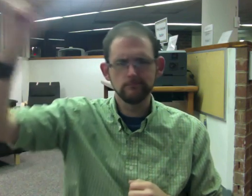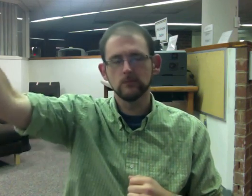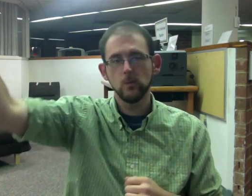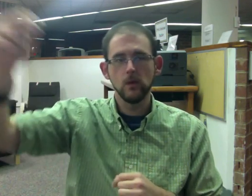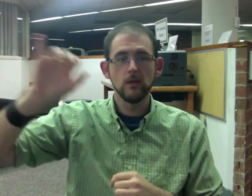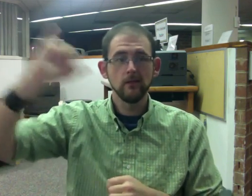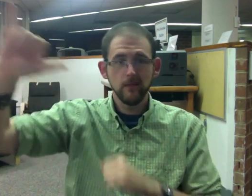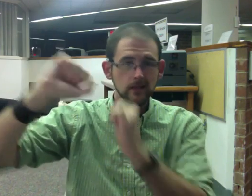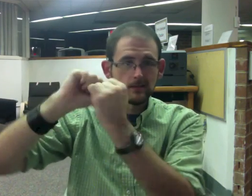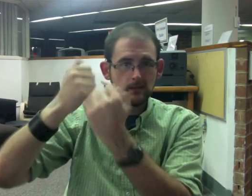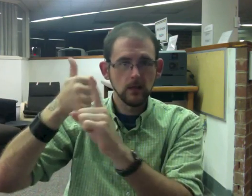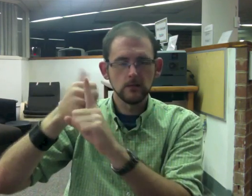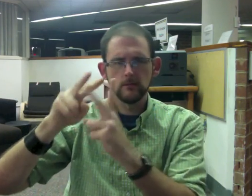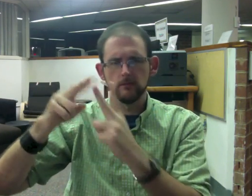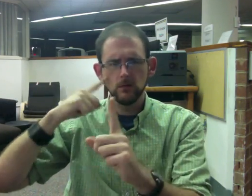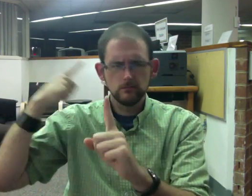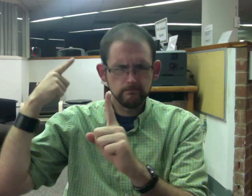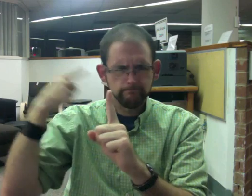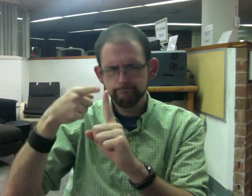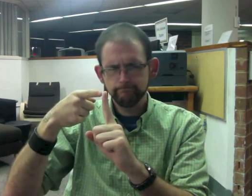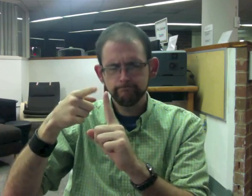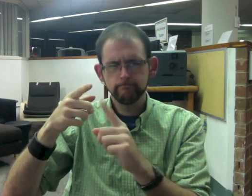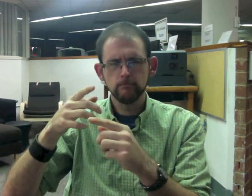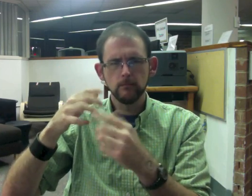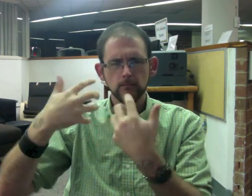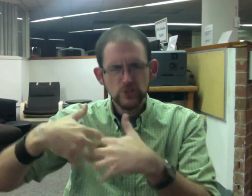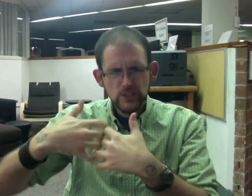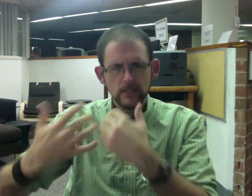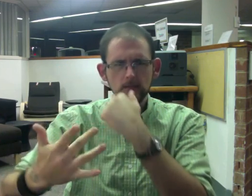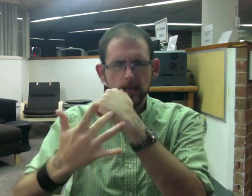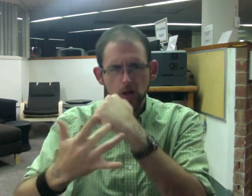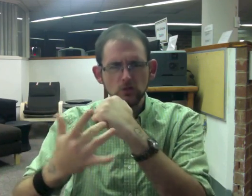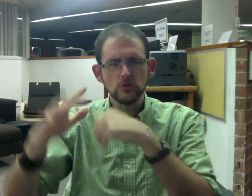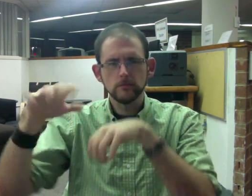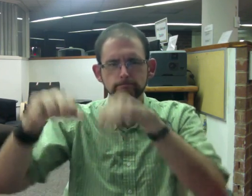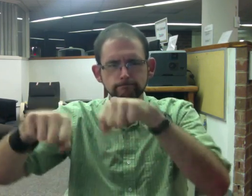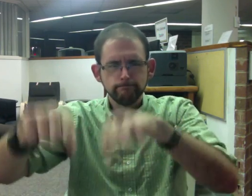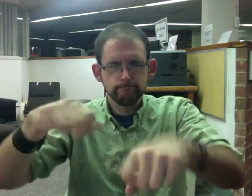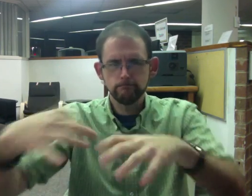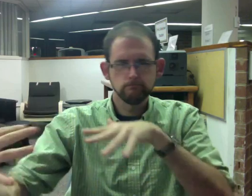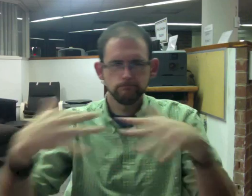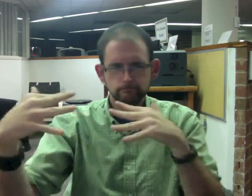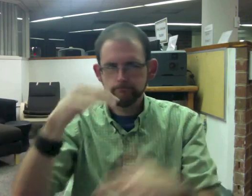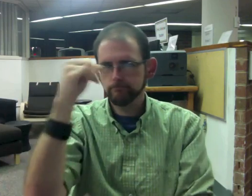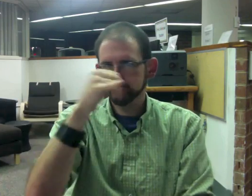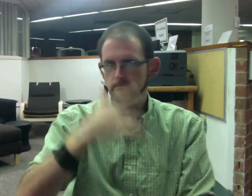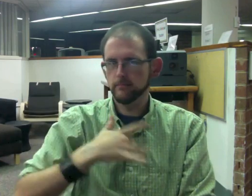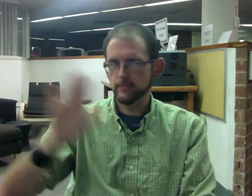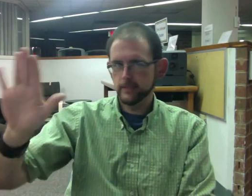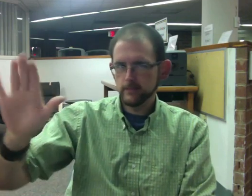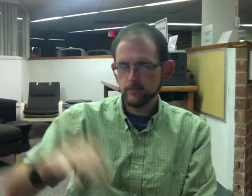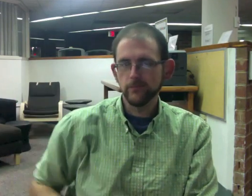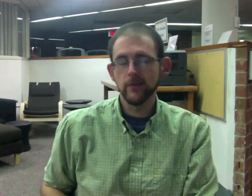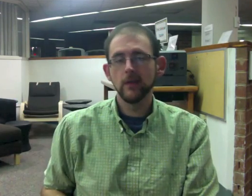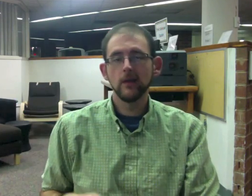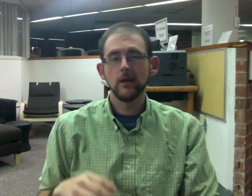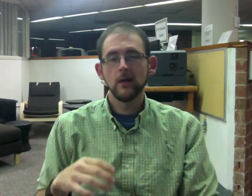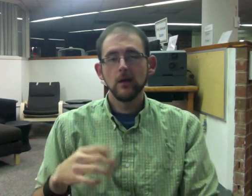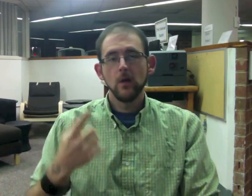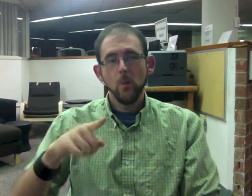That society's much more focused on machines, technological advancement, and aggressive expansion. They're very warlike.